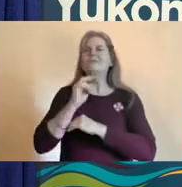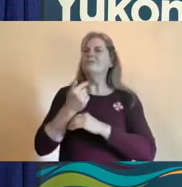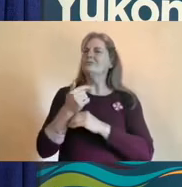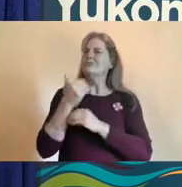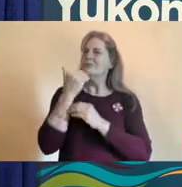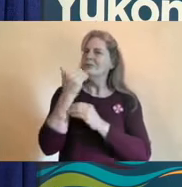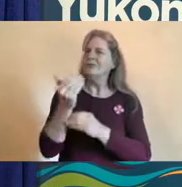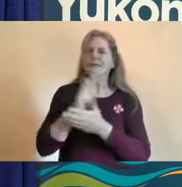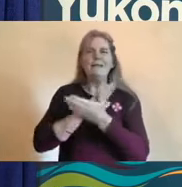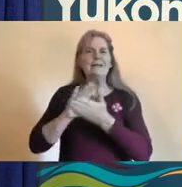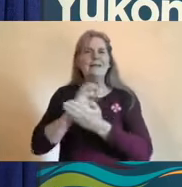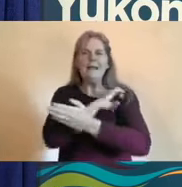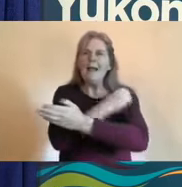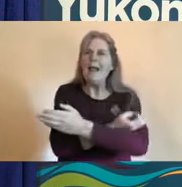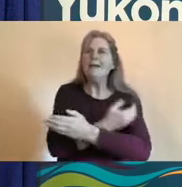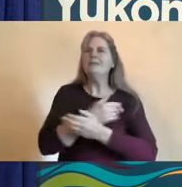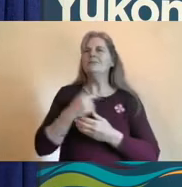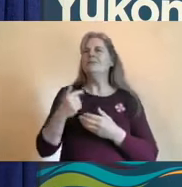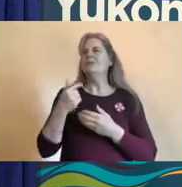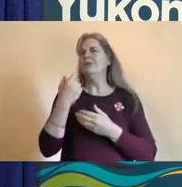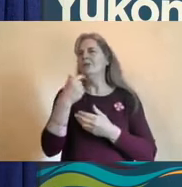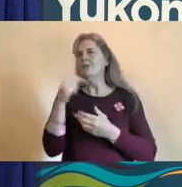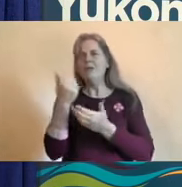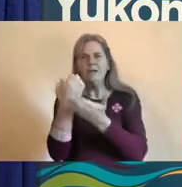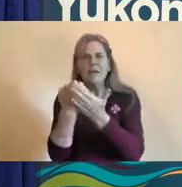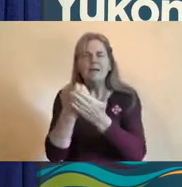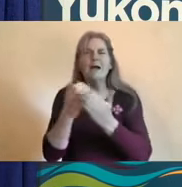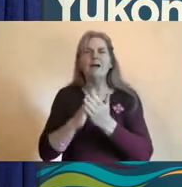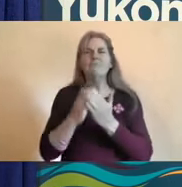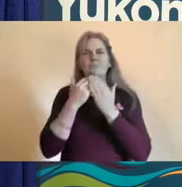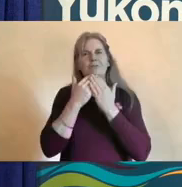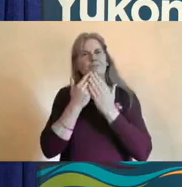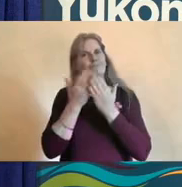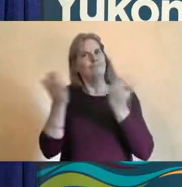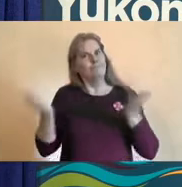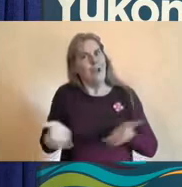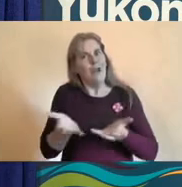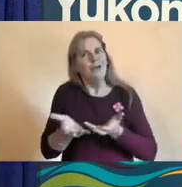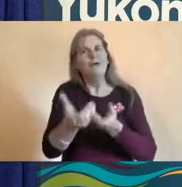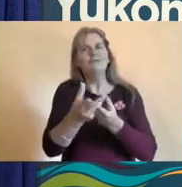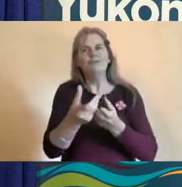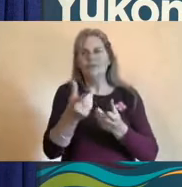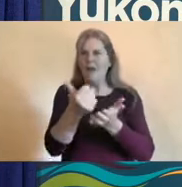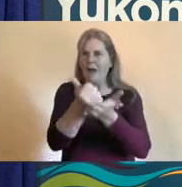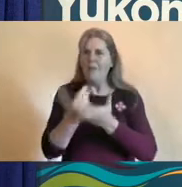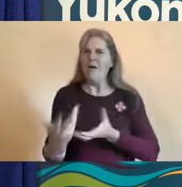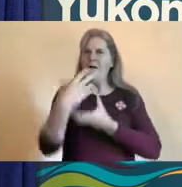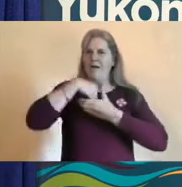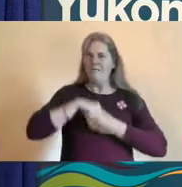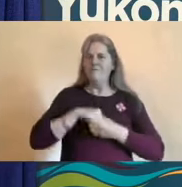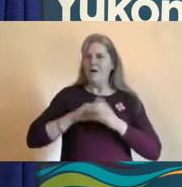by clean energy. I am excited to launch this youth panel, till that they can help us get there. Thank you.